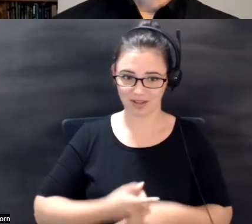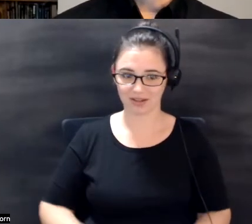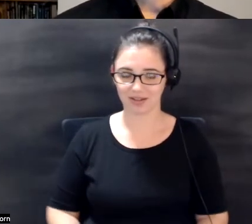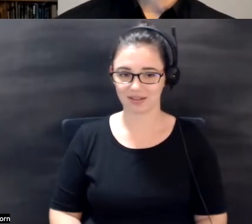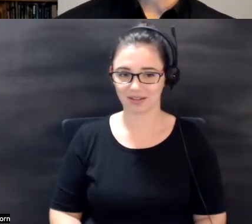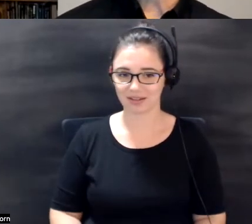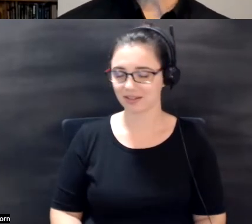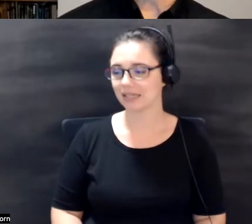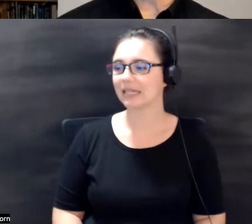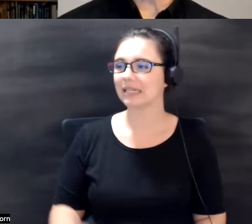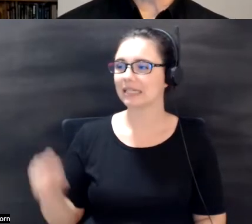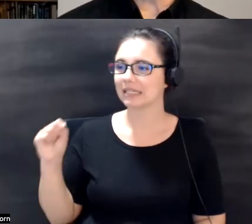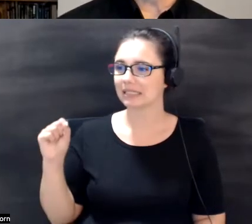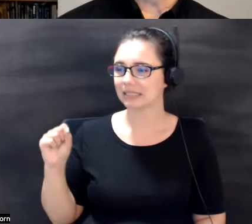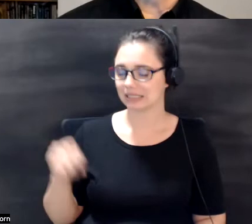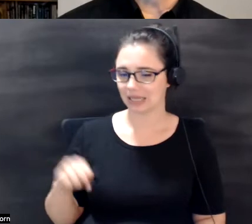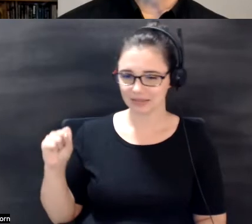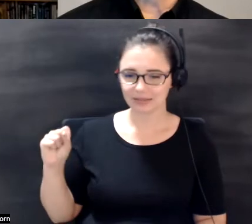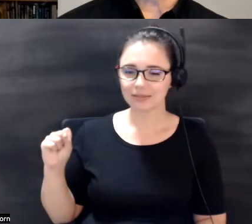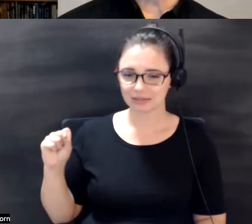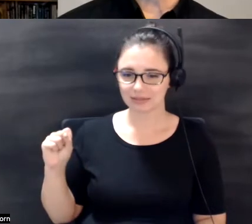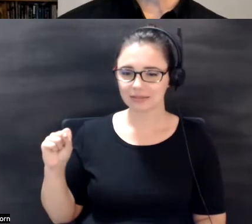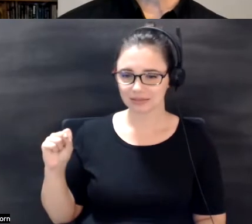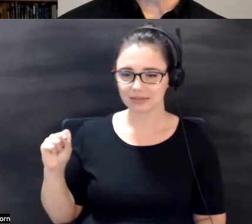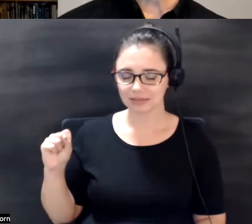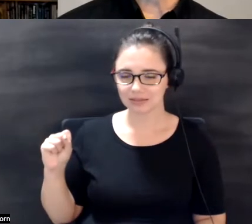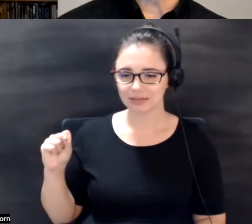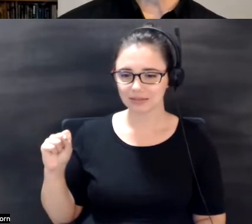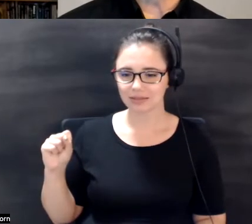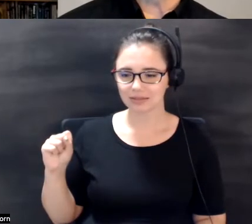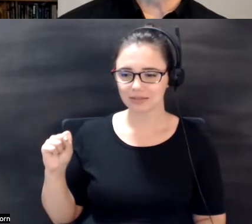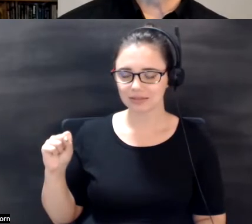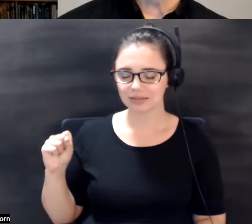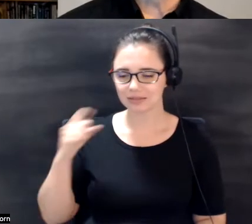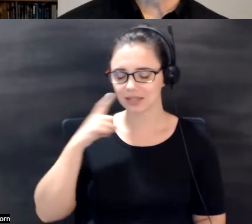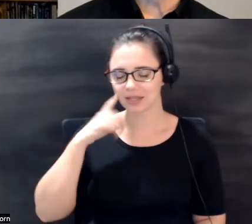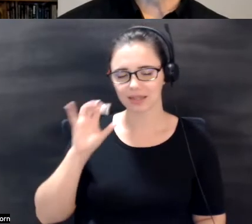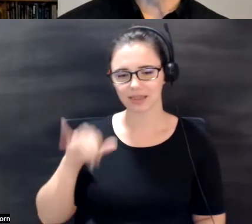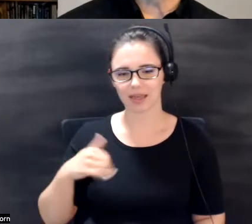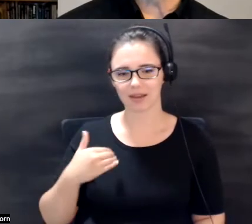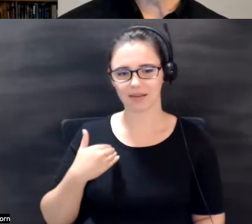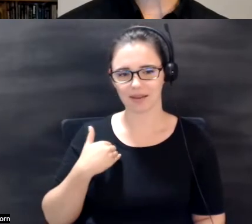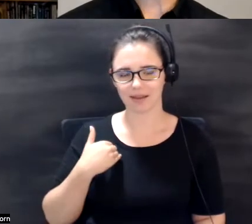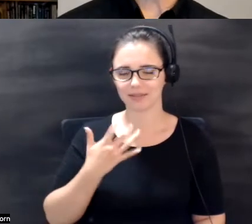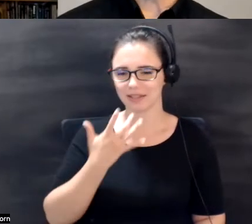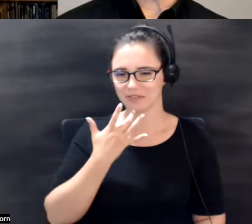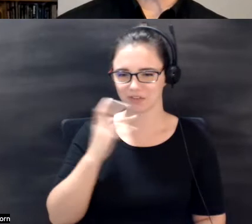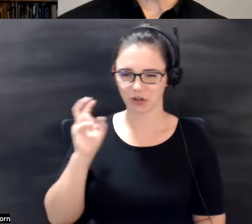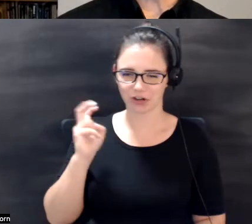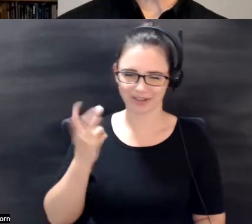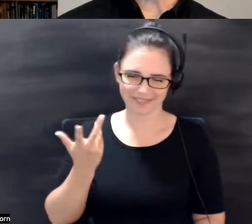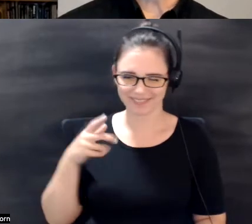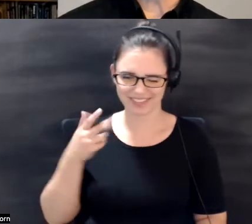Yes. And I think, um, you know, it has a a flavor, a flavor of persona.